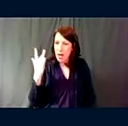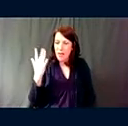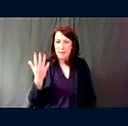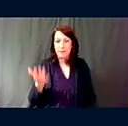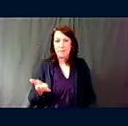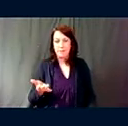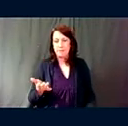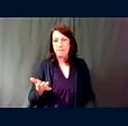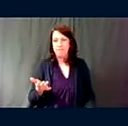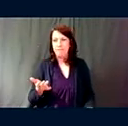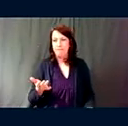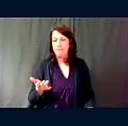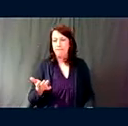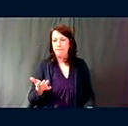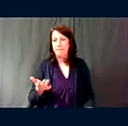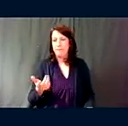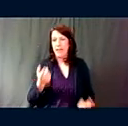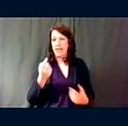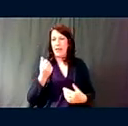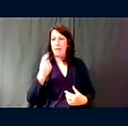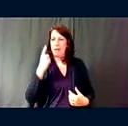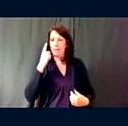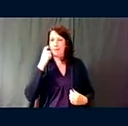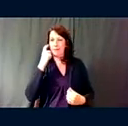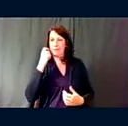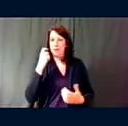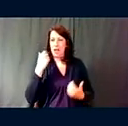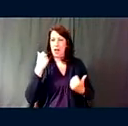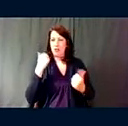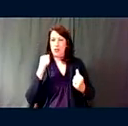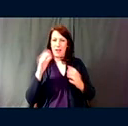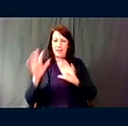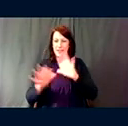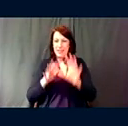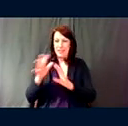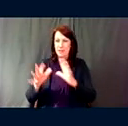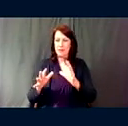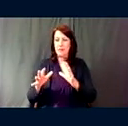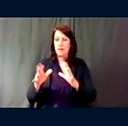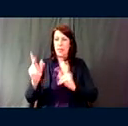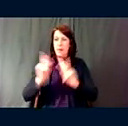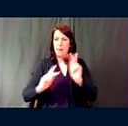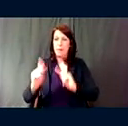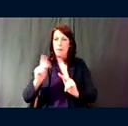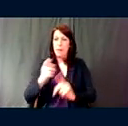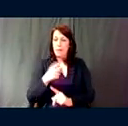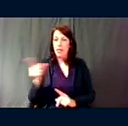WELL, IN FACT BECAUSE THAT WAS A LITTLE BIT THIS CRITICISM I WAS LEVELING AGAINST OUR OWN WORK,